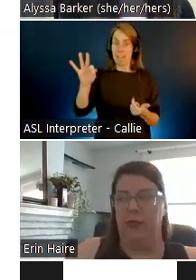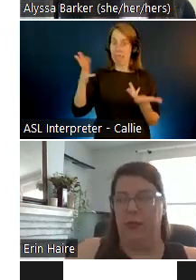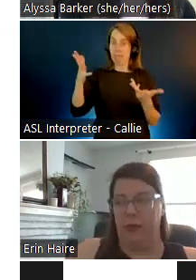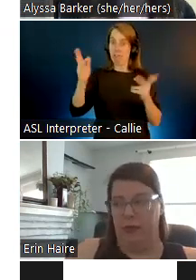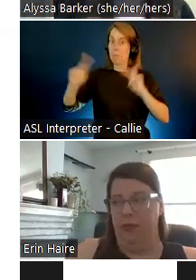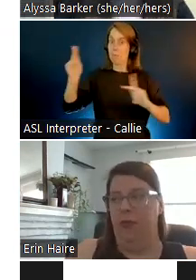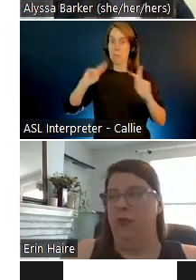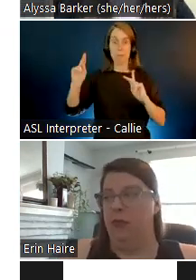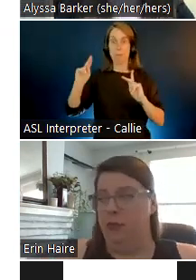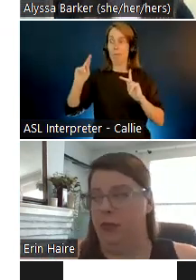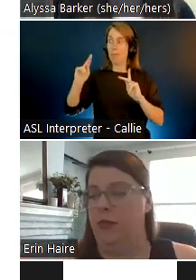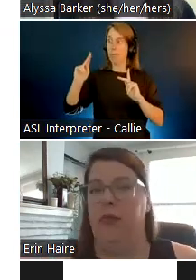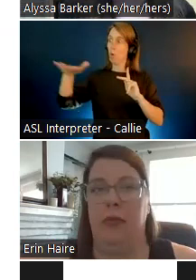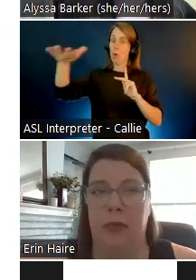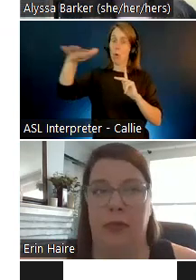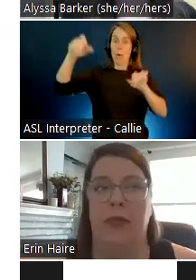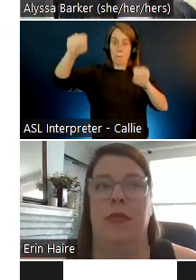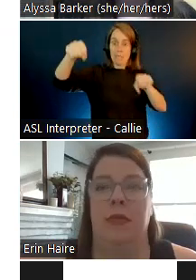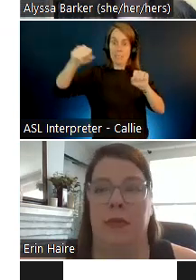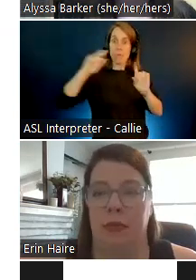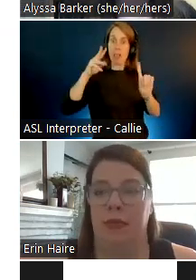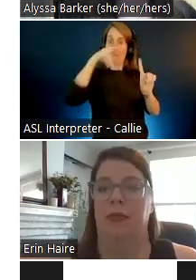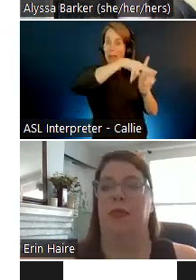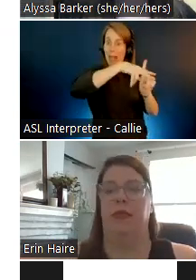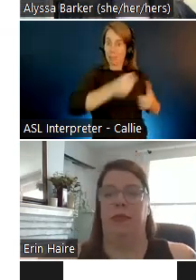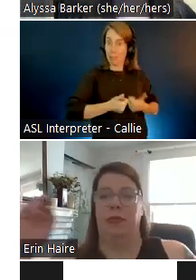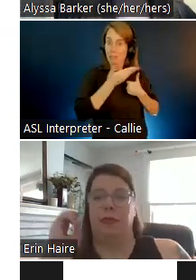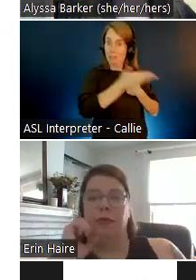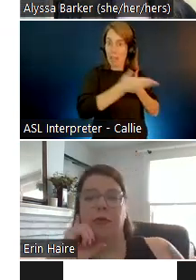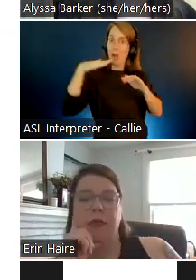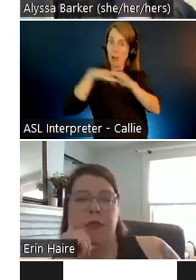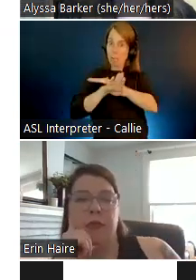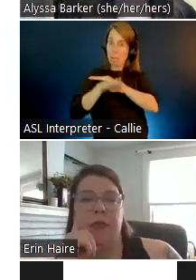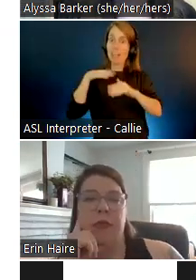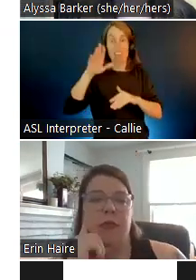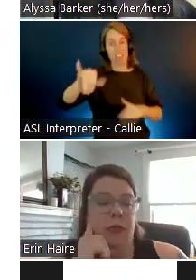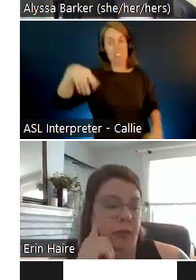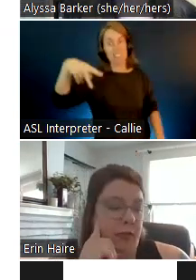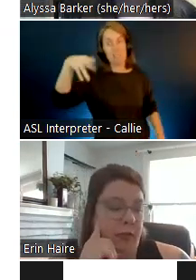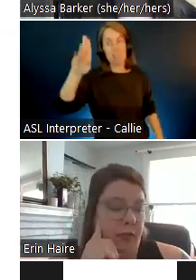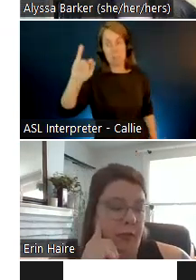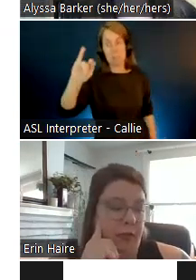for the tenants existing so they could certainly have ADA issues there Pete: right exactly